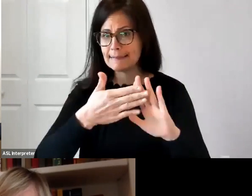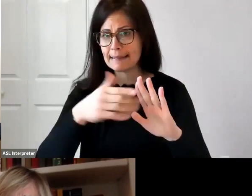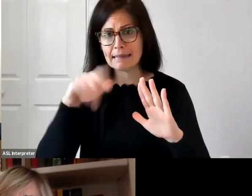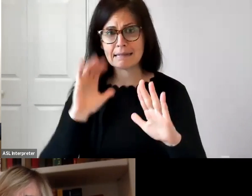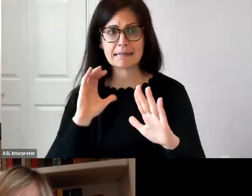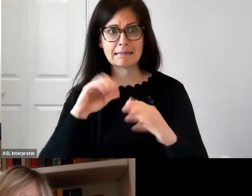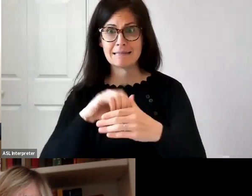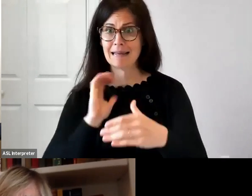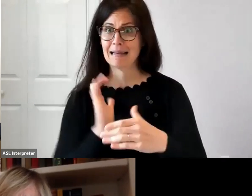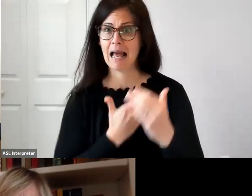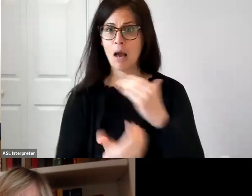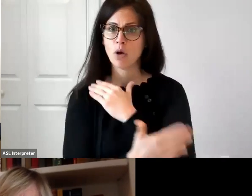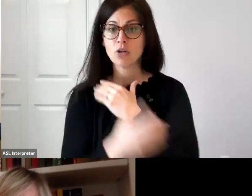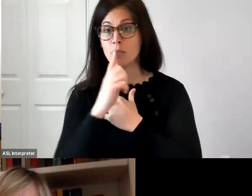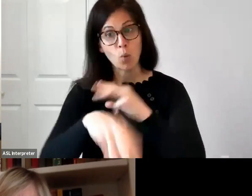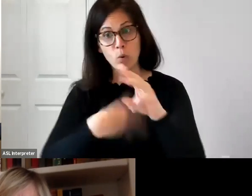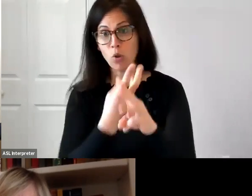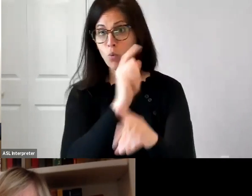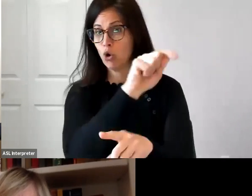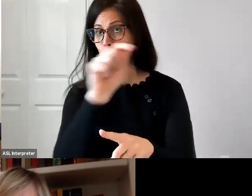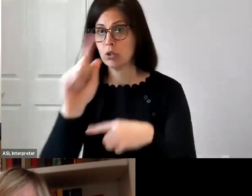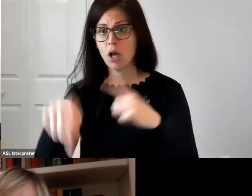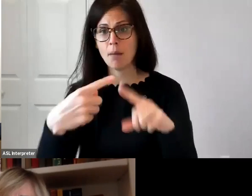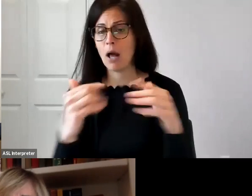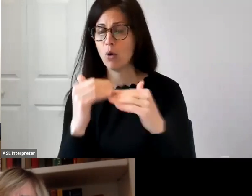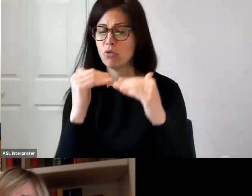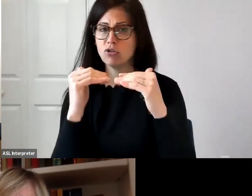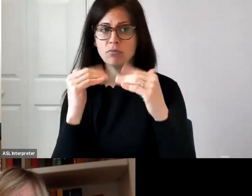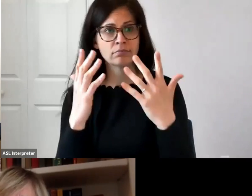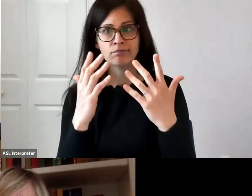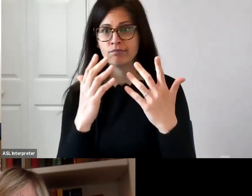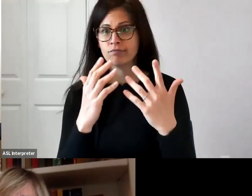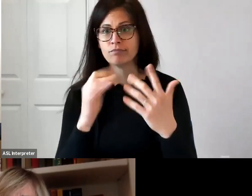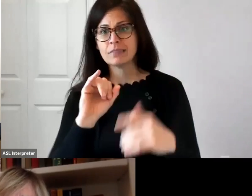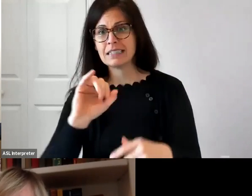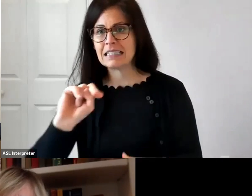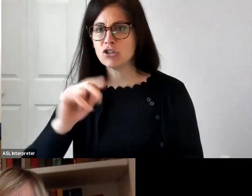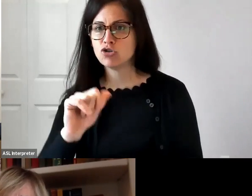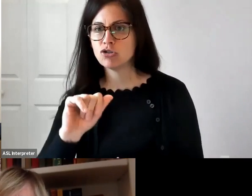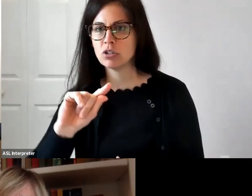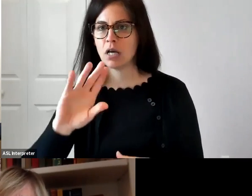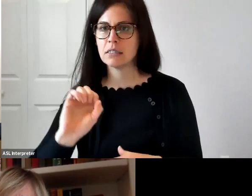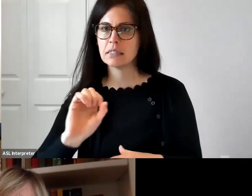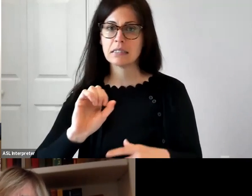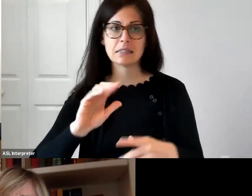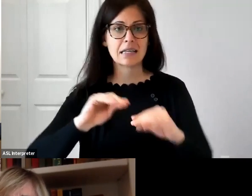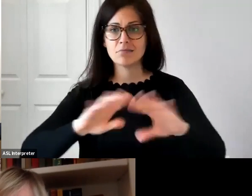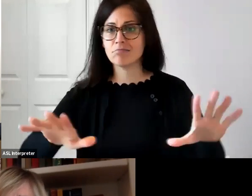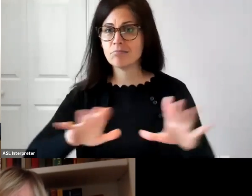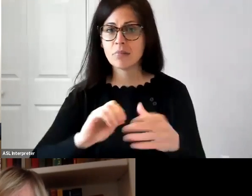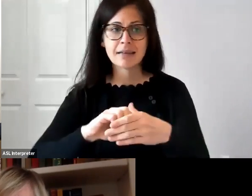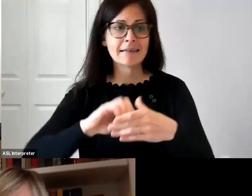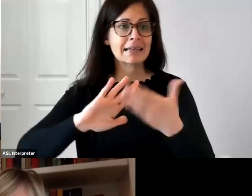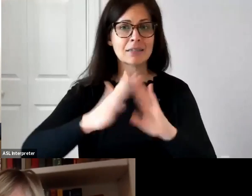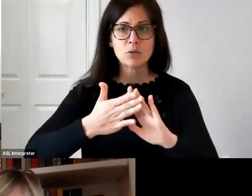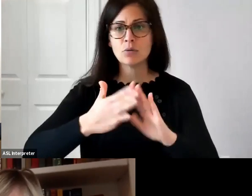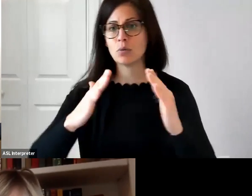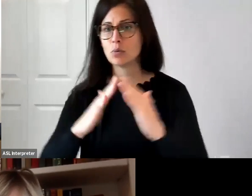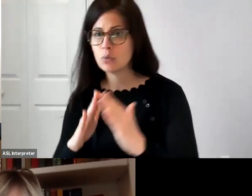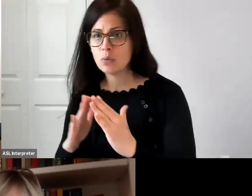but all over the world around the injustice that plagues cities and communities and people every single day.